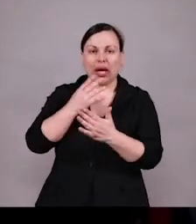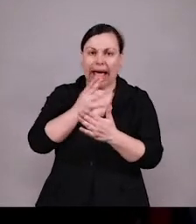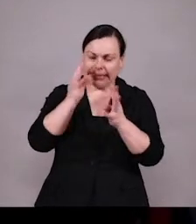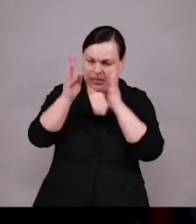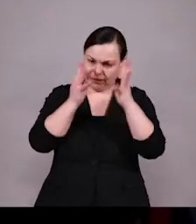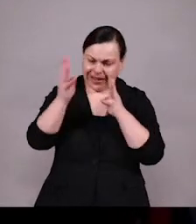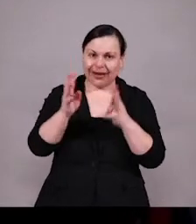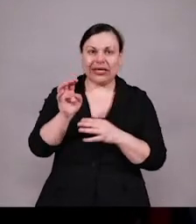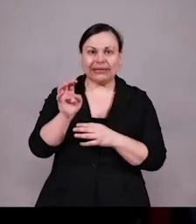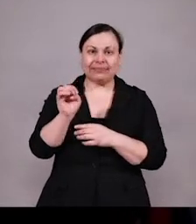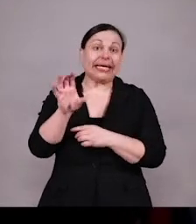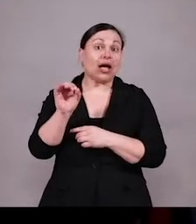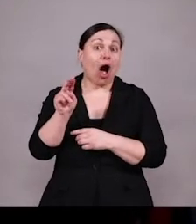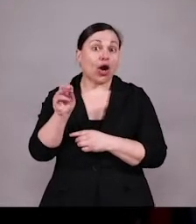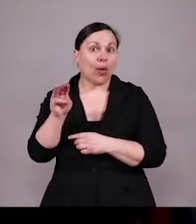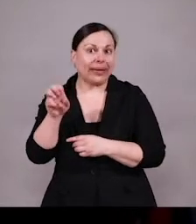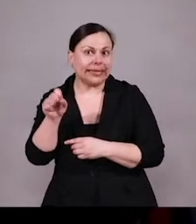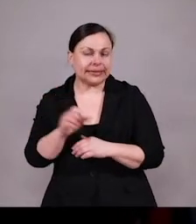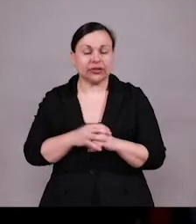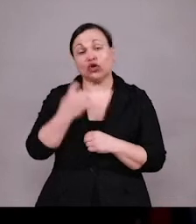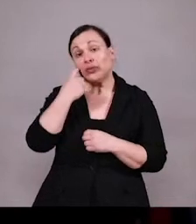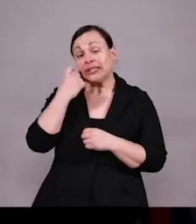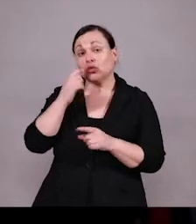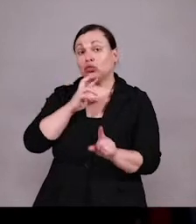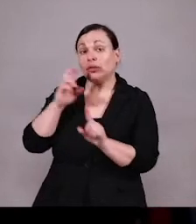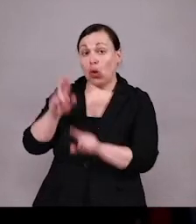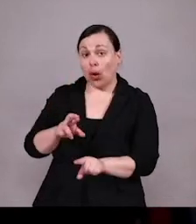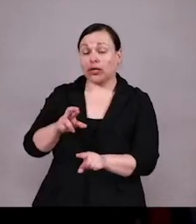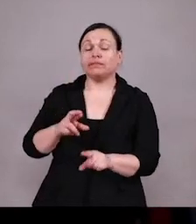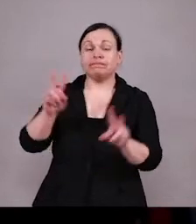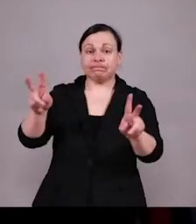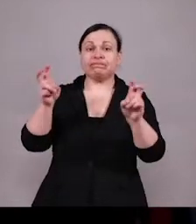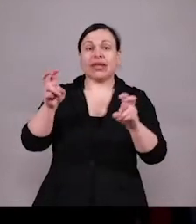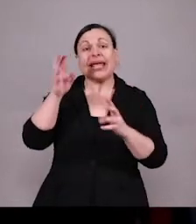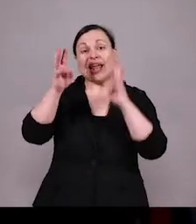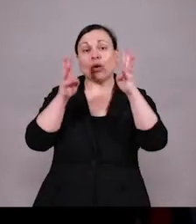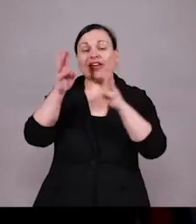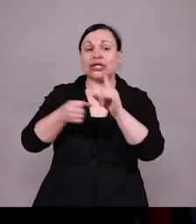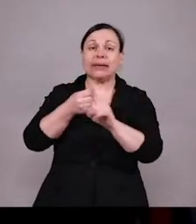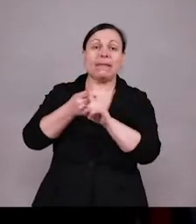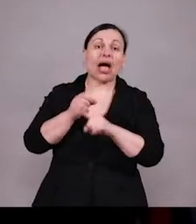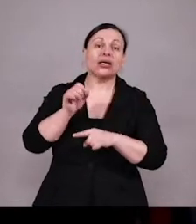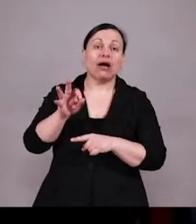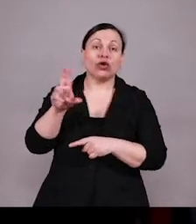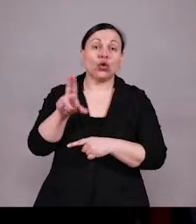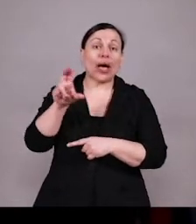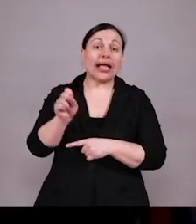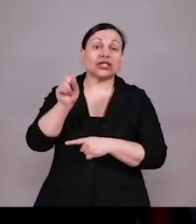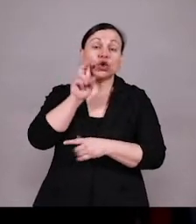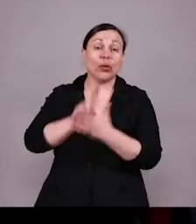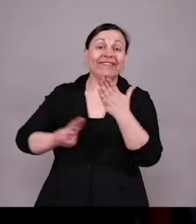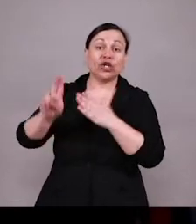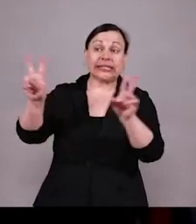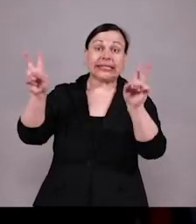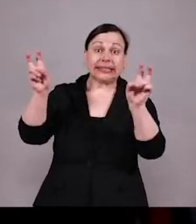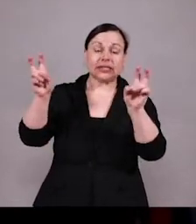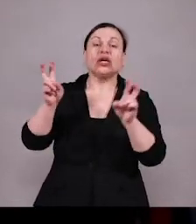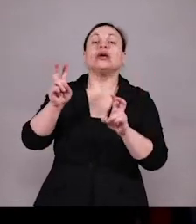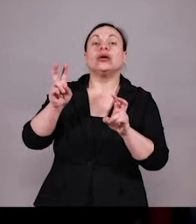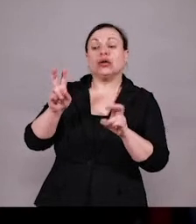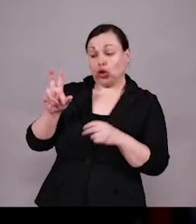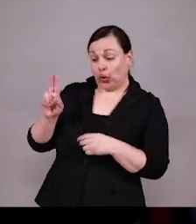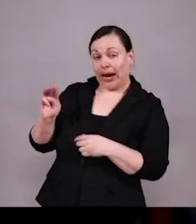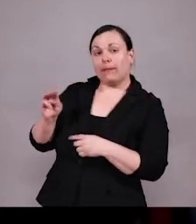economies. A recent report titled The Innovation Impact of U.S. Universities ranked UNM 27th out of